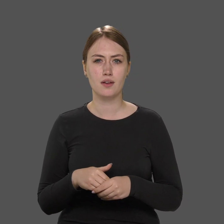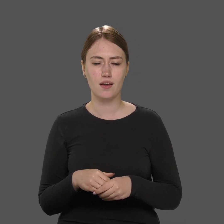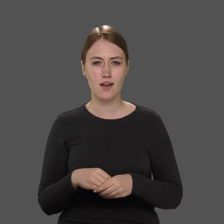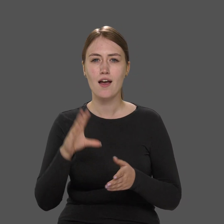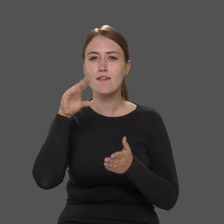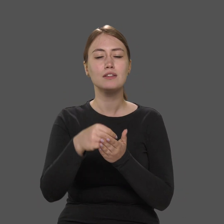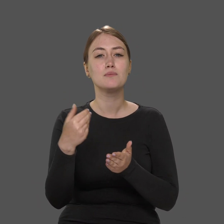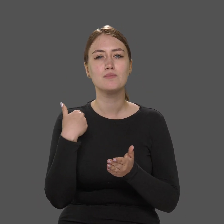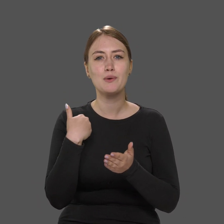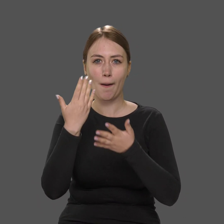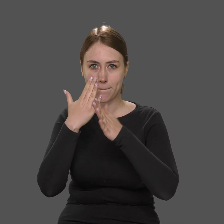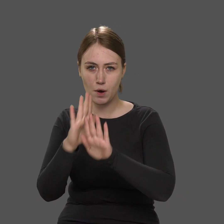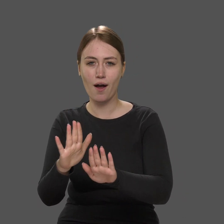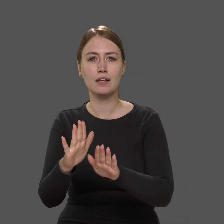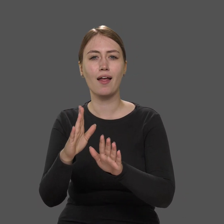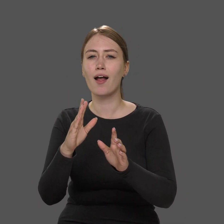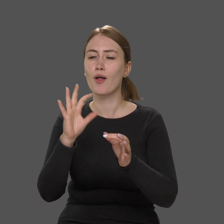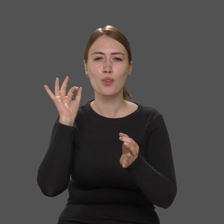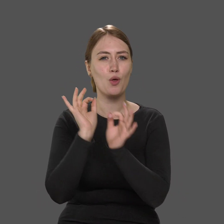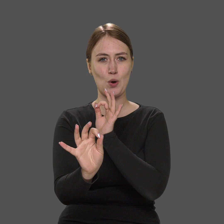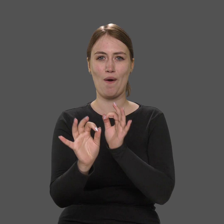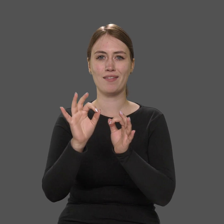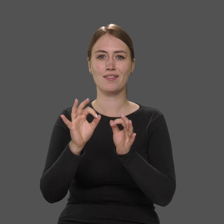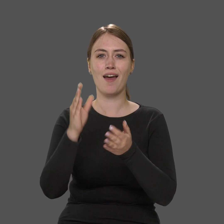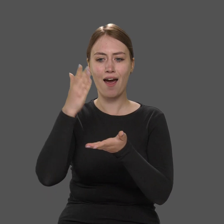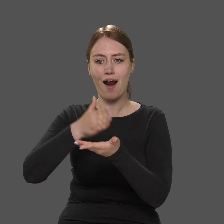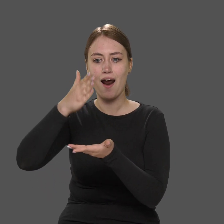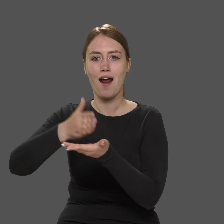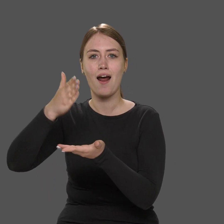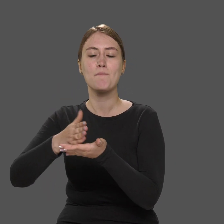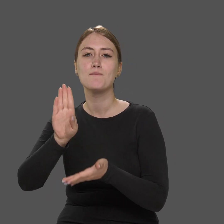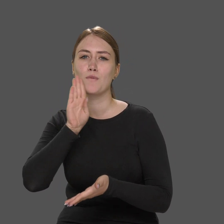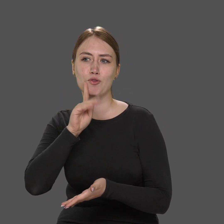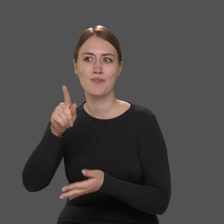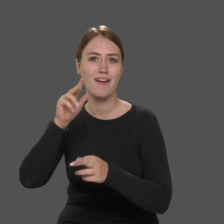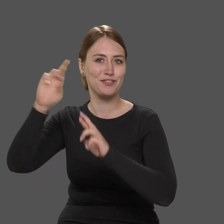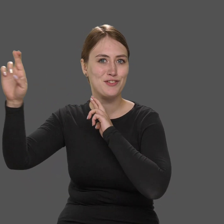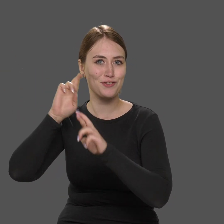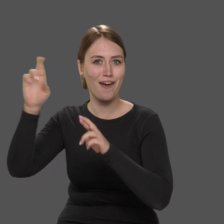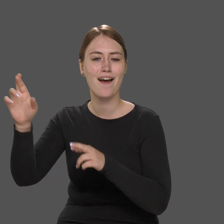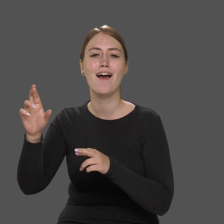The circles were presented precisely in the same rhythm as the sounds